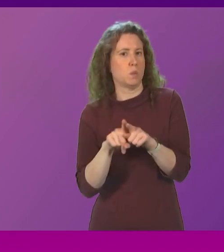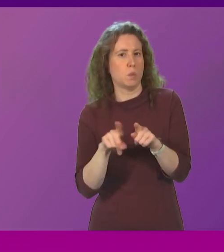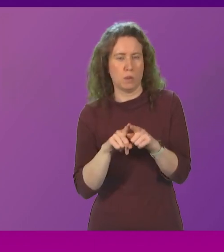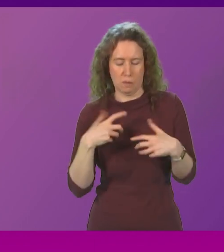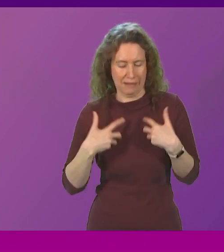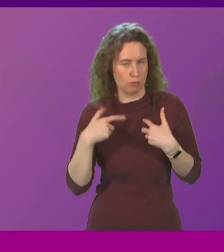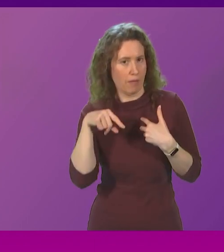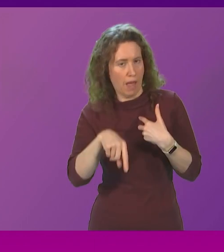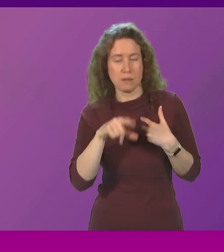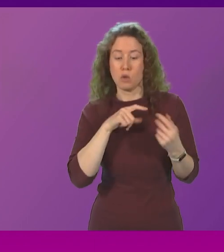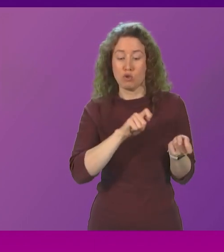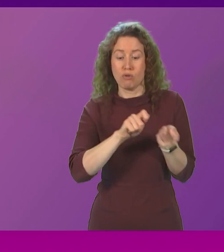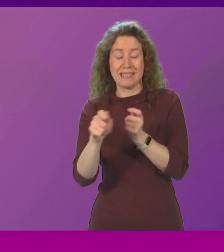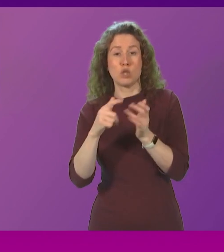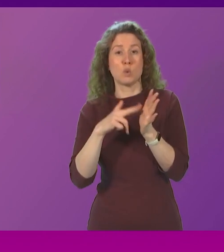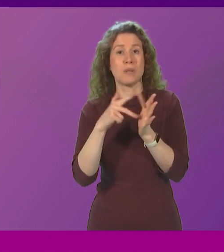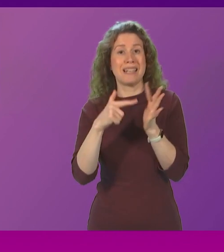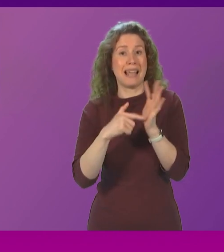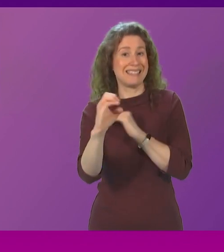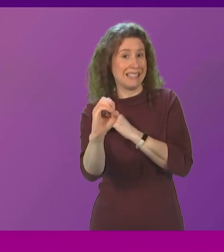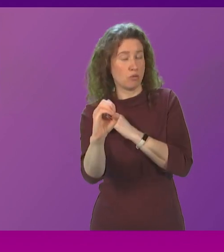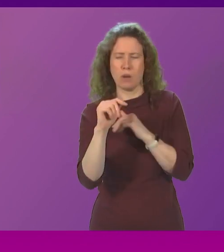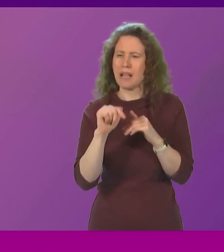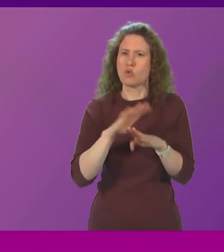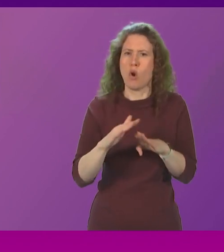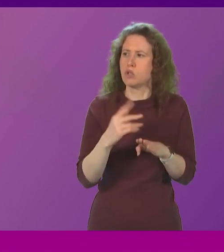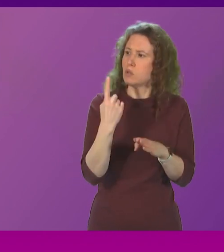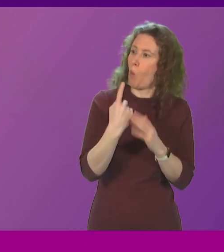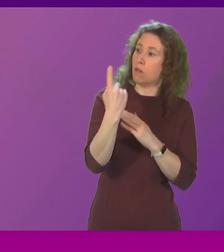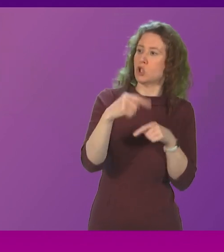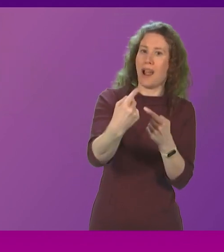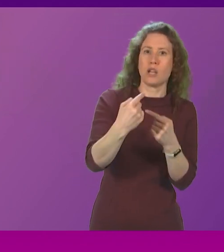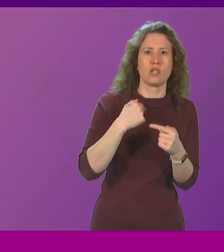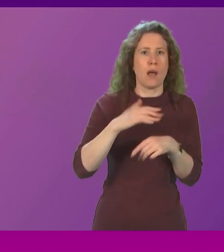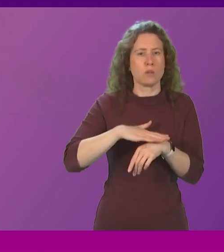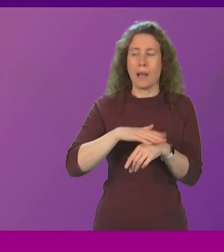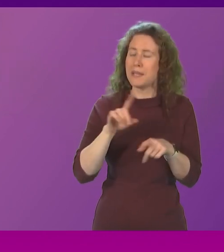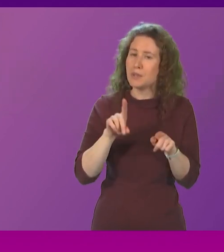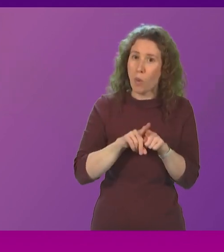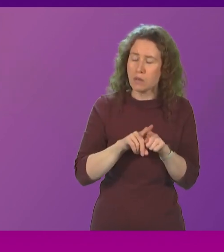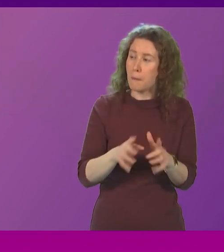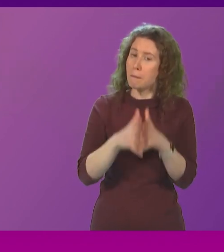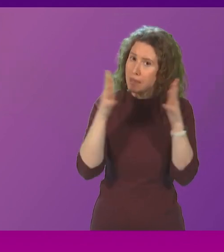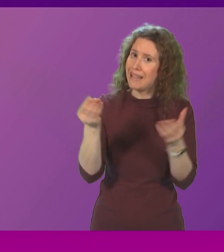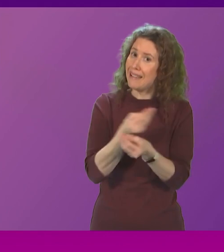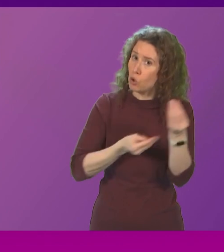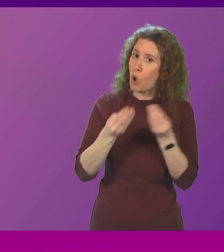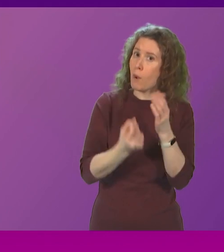The transition to net zero is not just one of the defining challenges of our time; it presents a huge economic opportunity for Scotland.